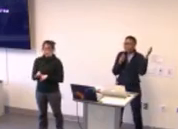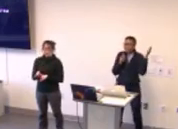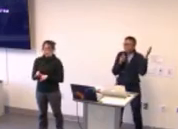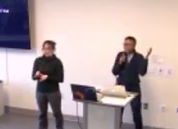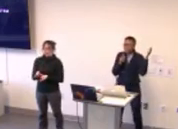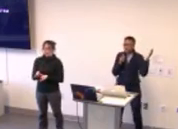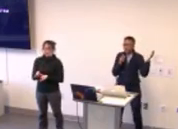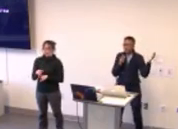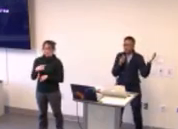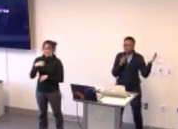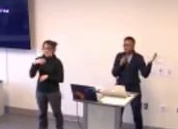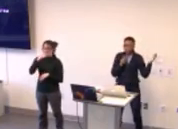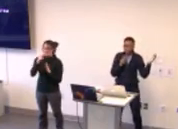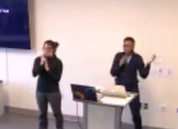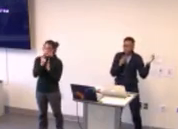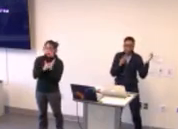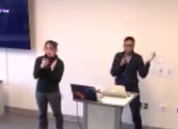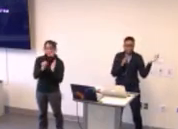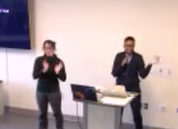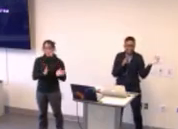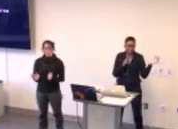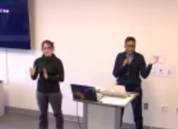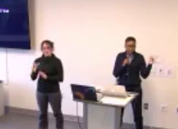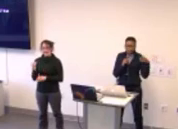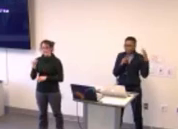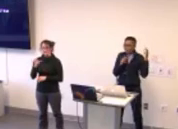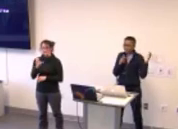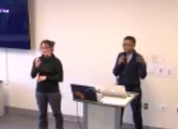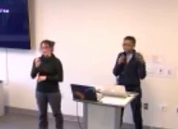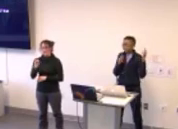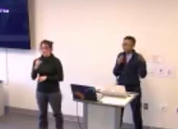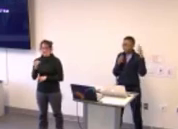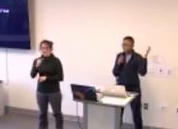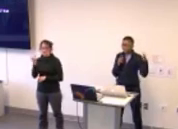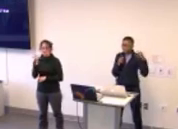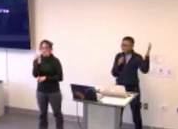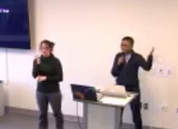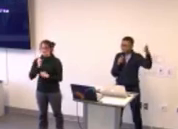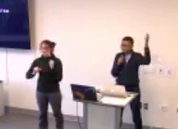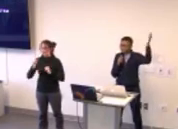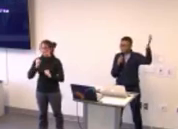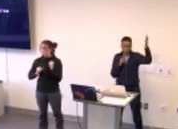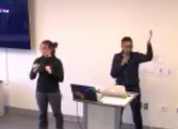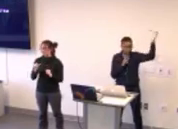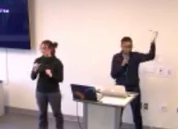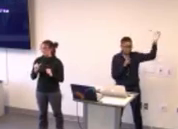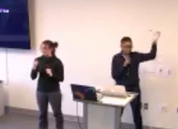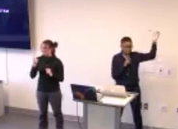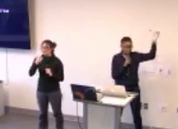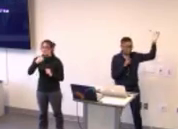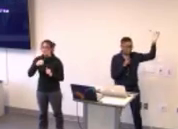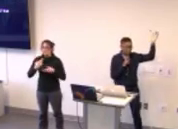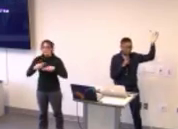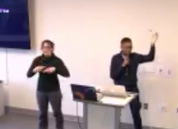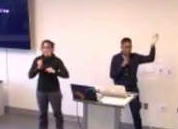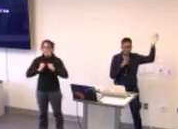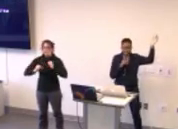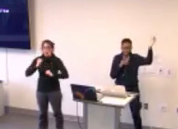and I guess CSI and what are these other silly shows? Someone give me a name of a show that's inaccurate